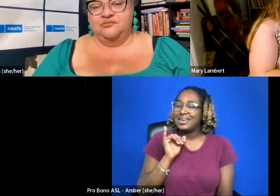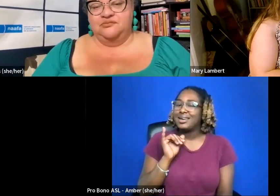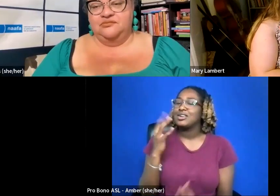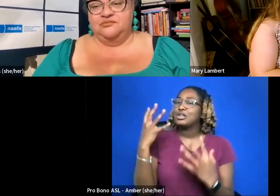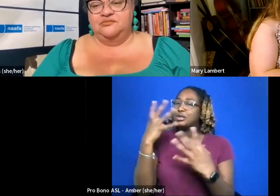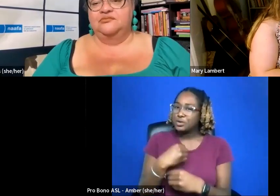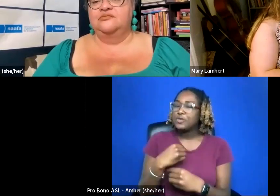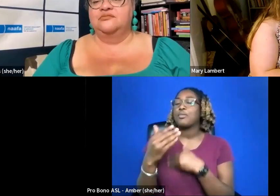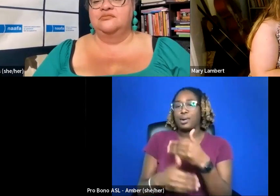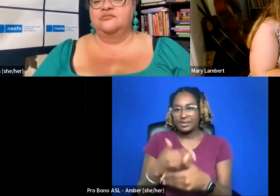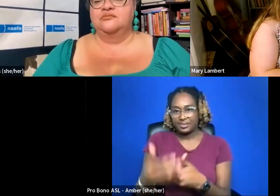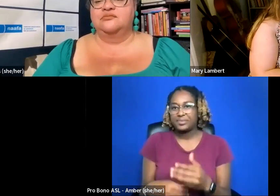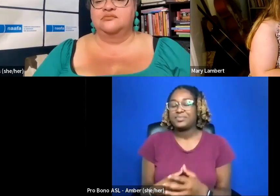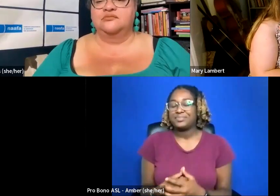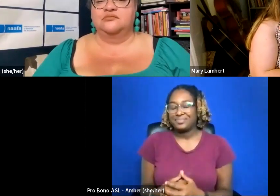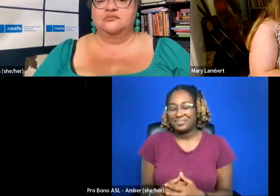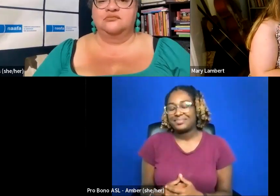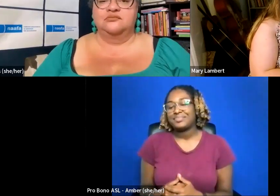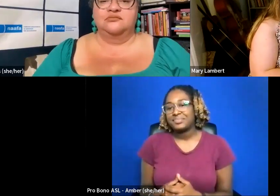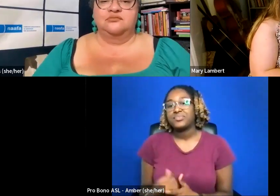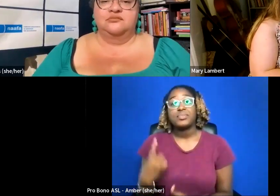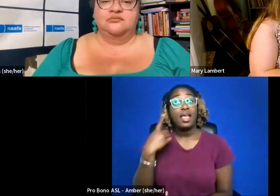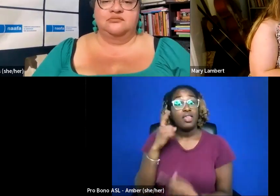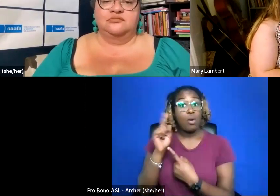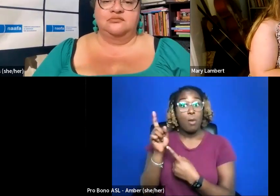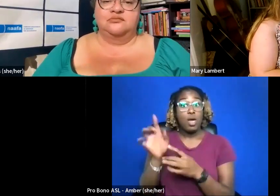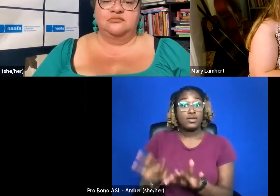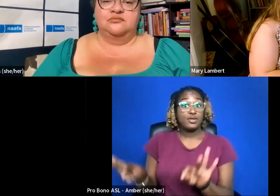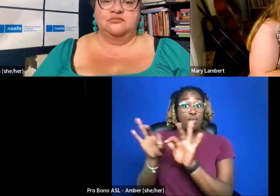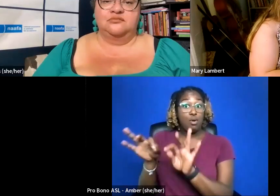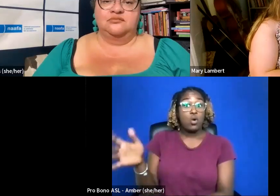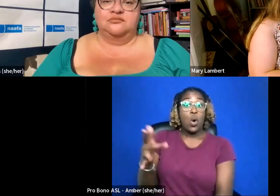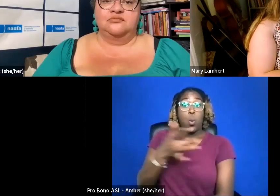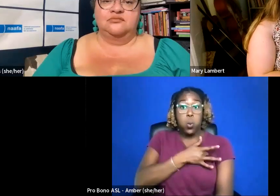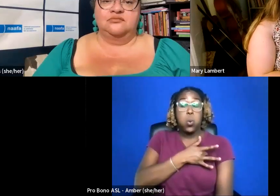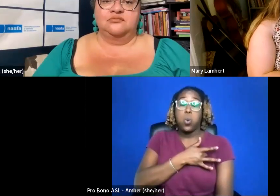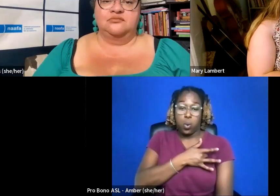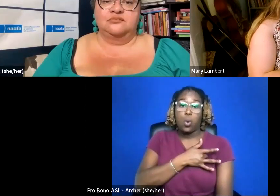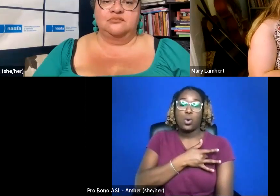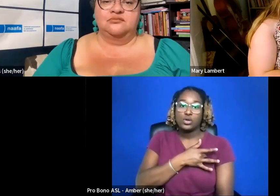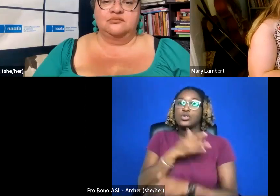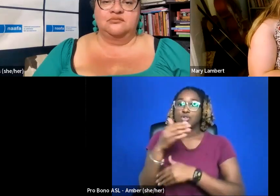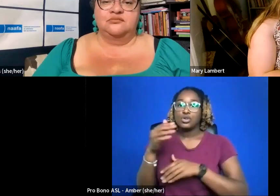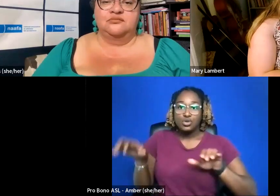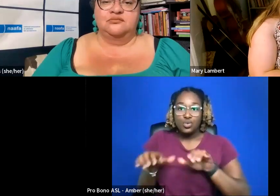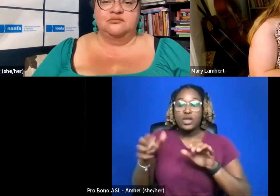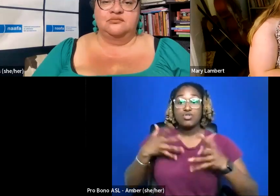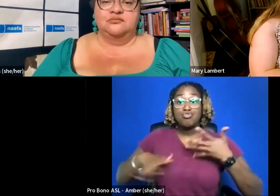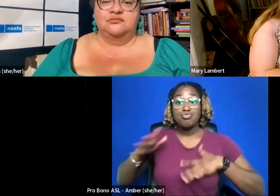And I think a moment that really stands out was we were doing the dress rehearsal and I had a